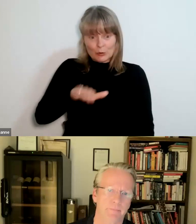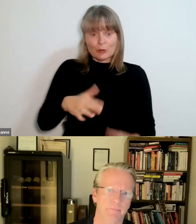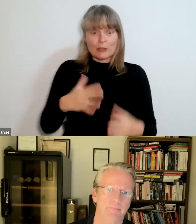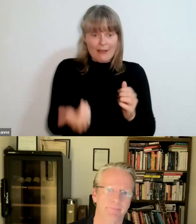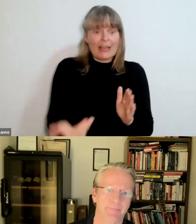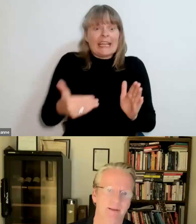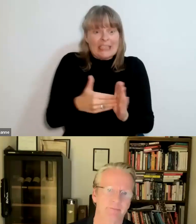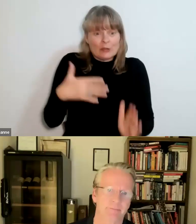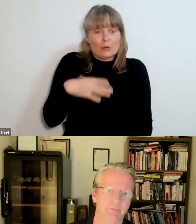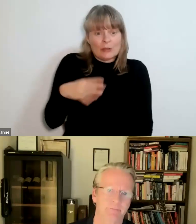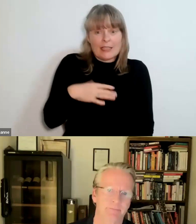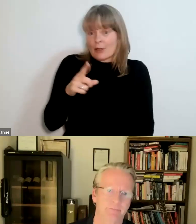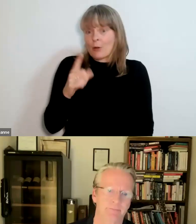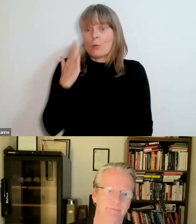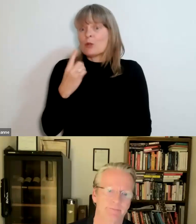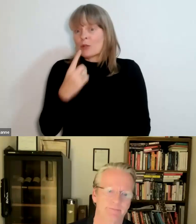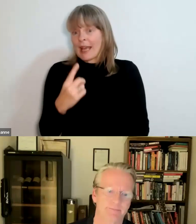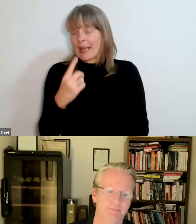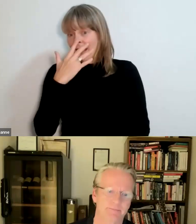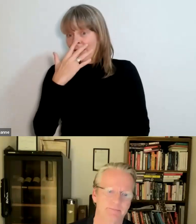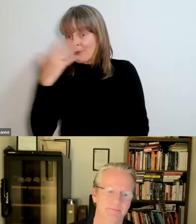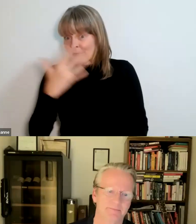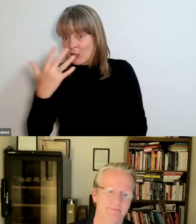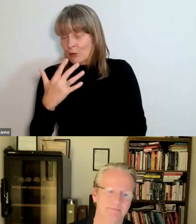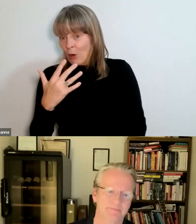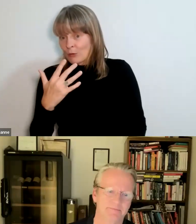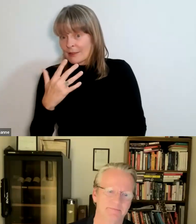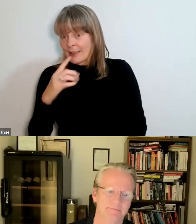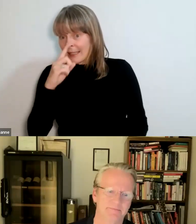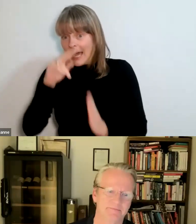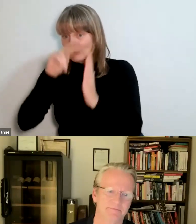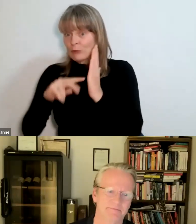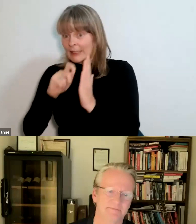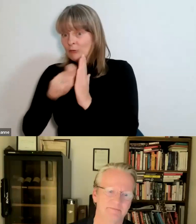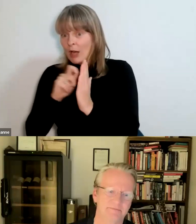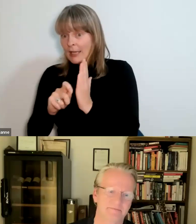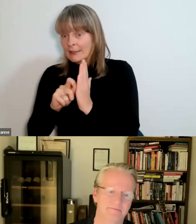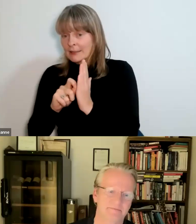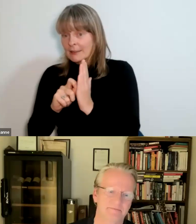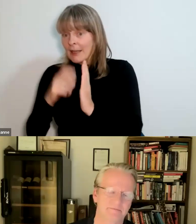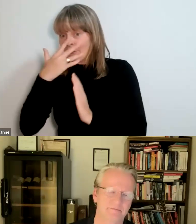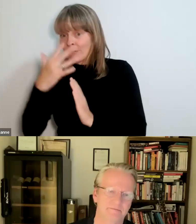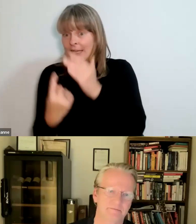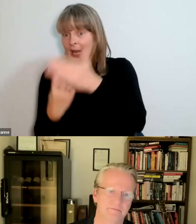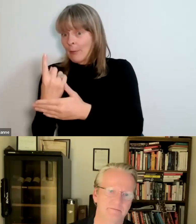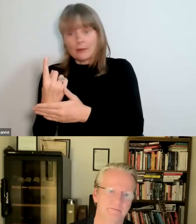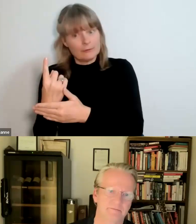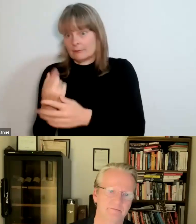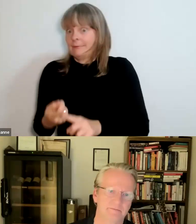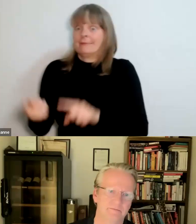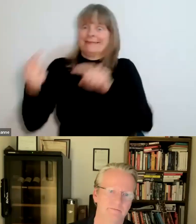might be a health, learning or disability need, and you are right, it isn't just that those children